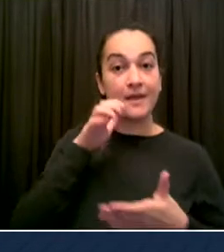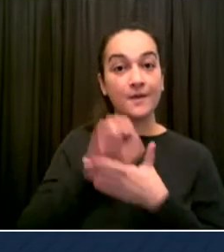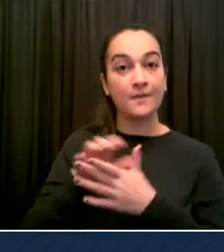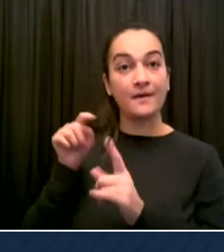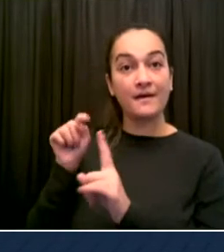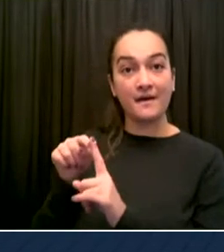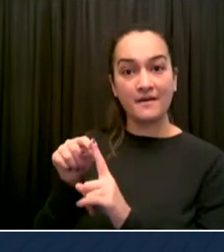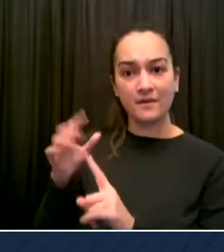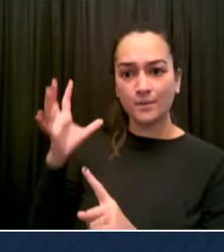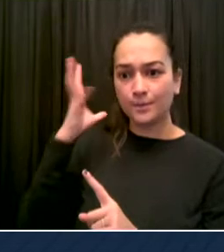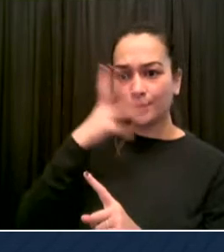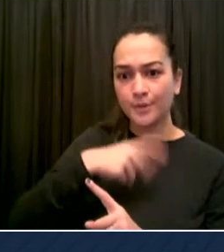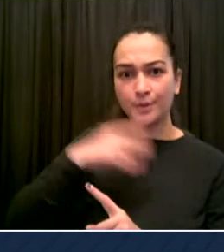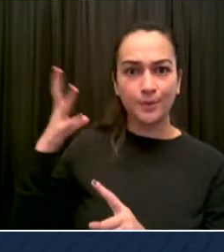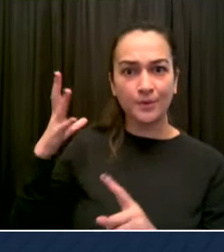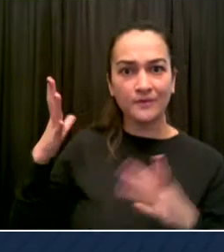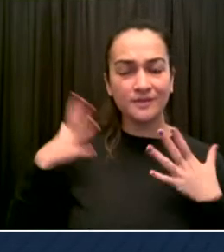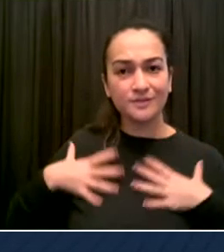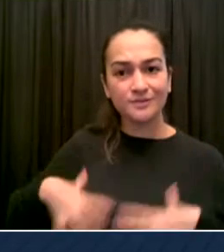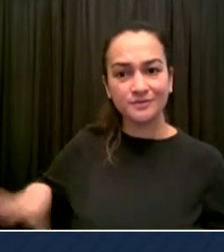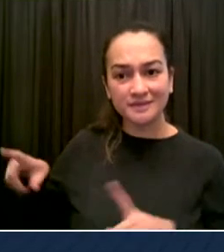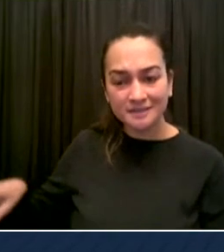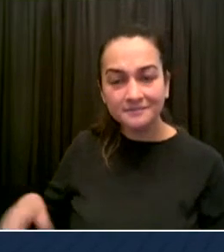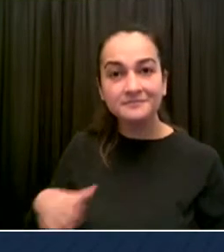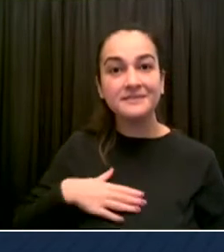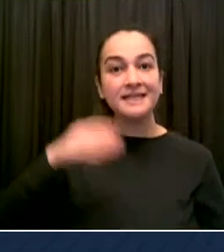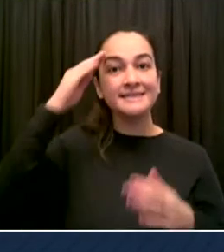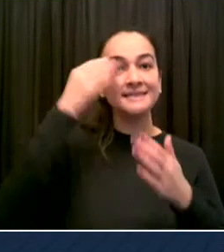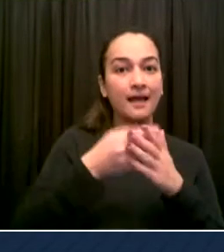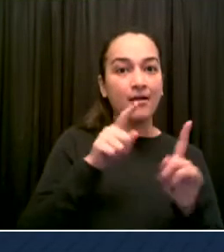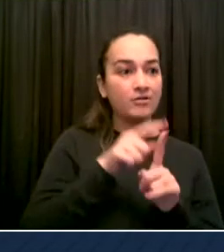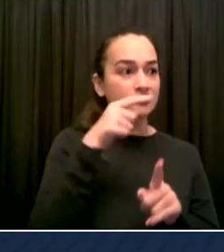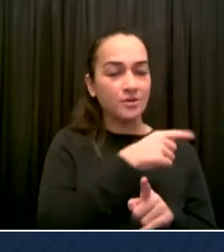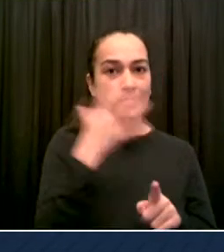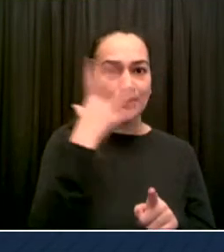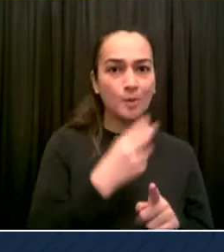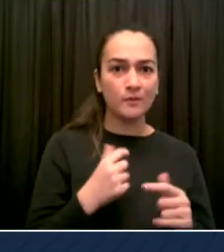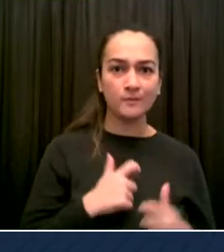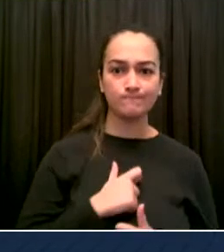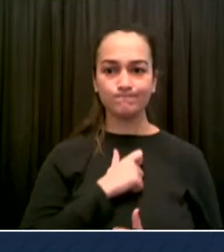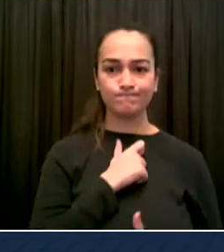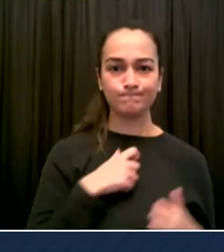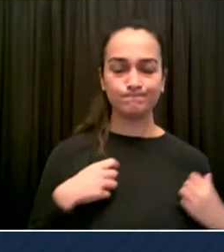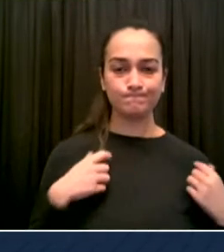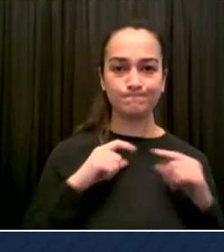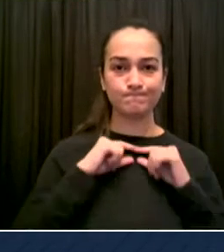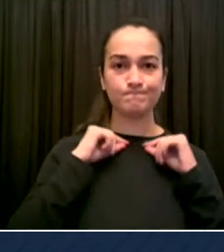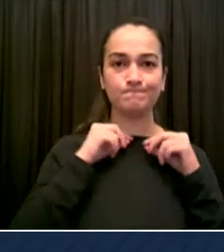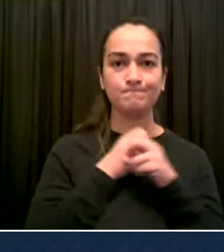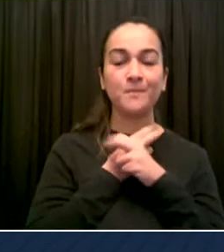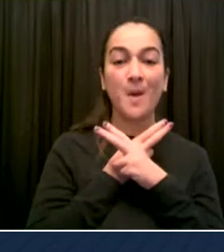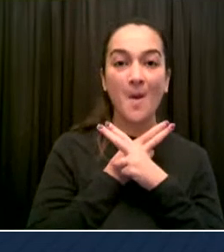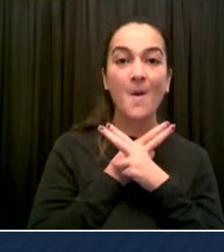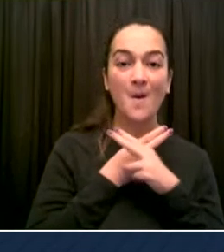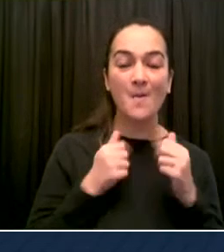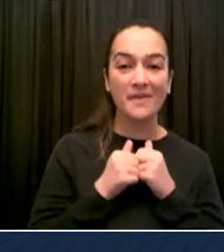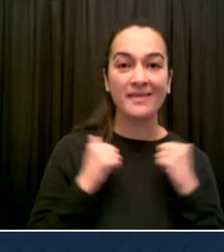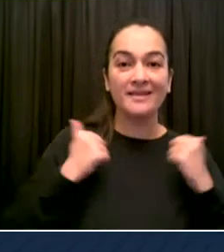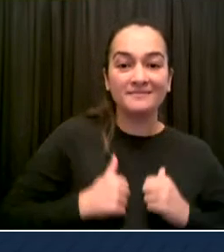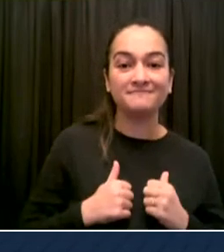CREATED THE CLOSE THAT WE WERE AND CREATED THE BEAUTIFUL DRESS FOR CHARLENE.